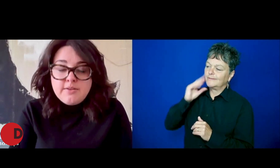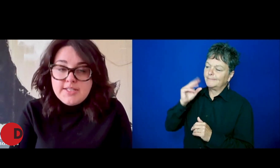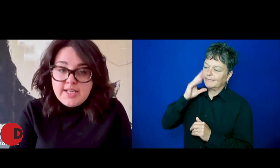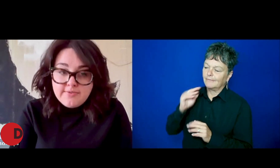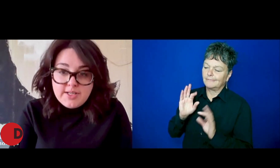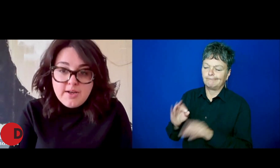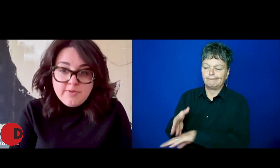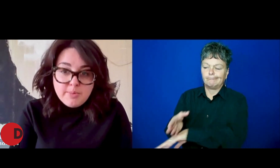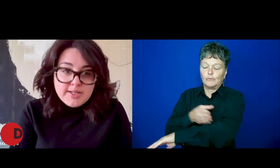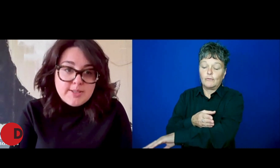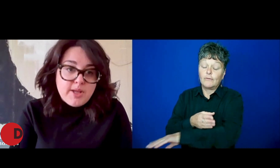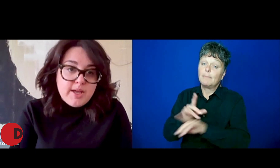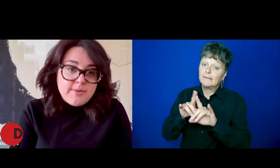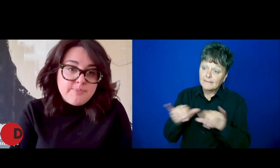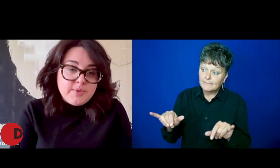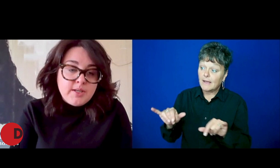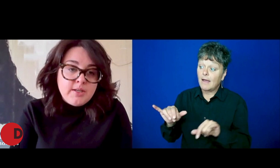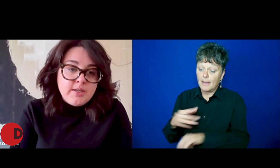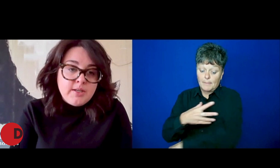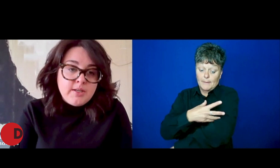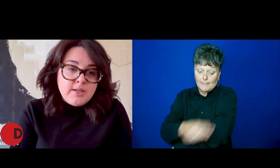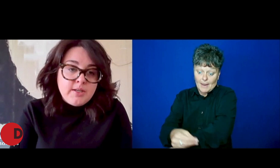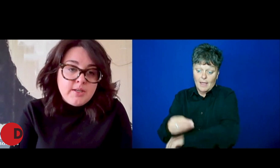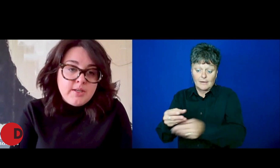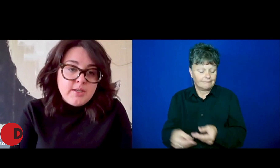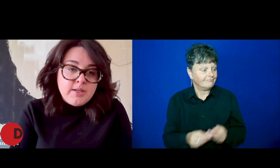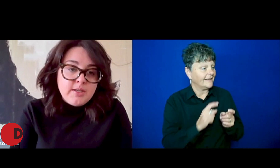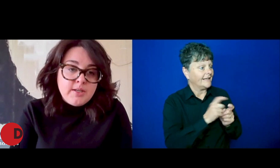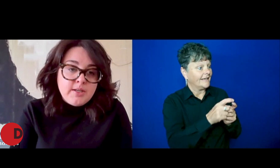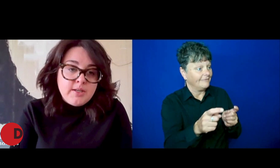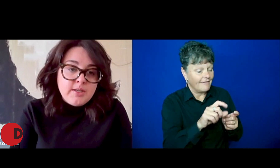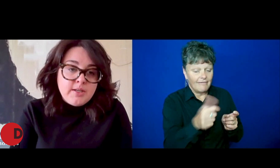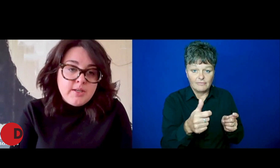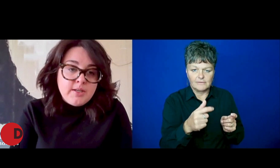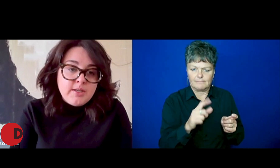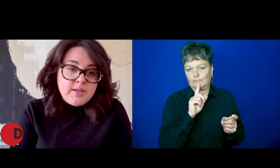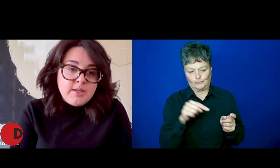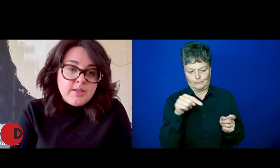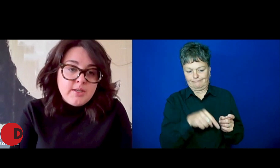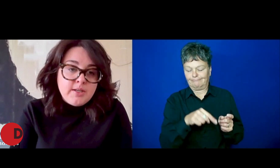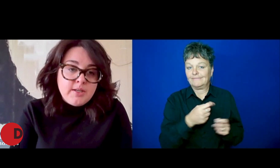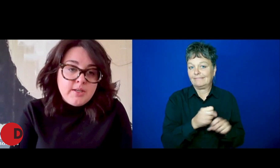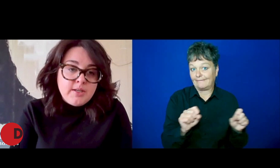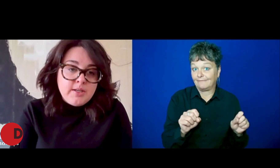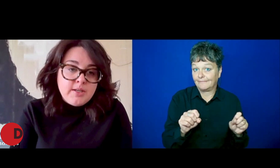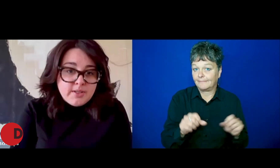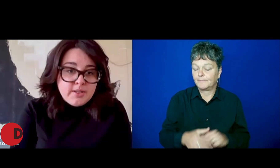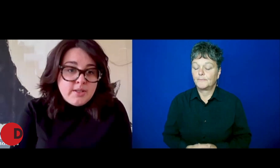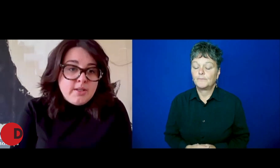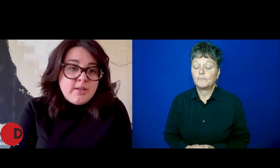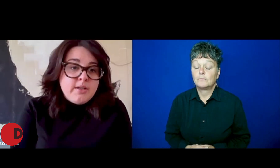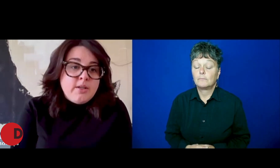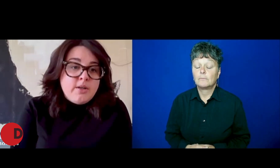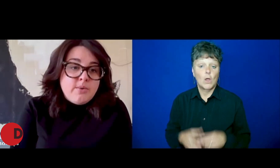improve the donor experience while maintaining the safety of the blood supply.